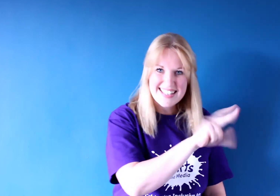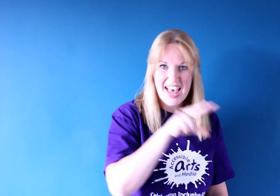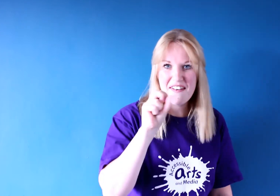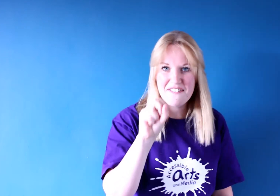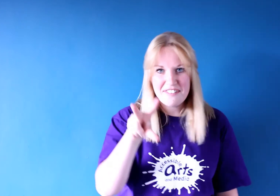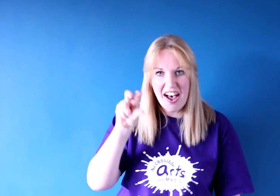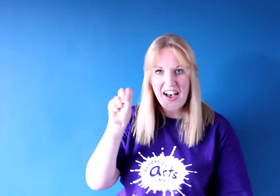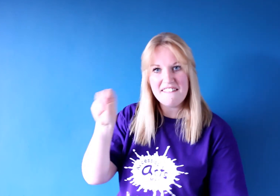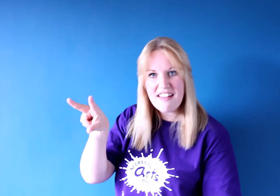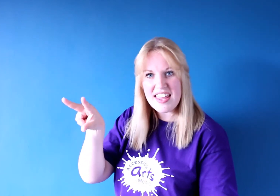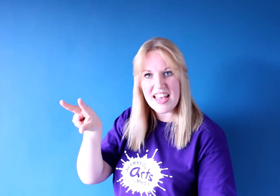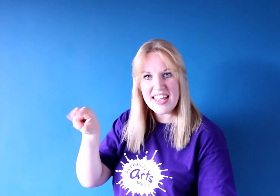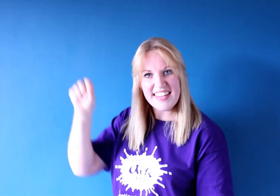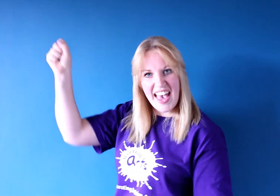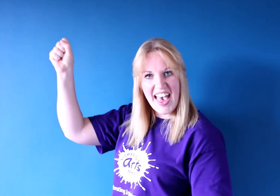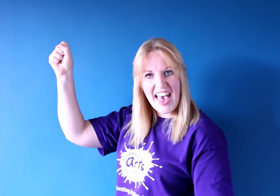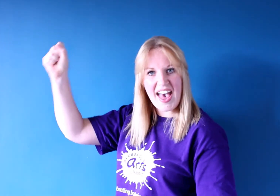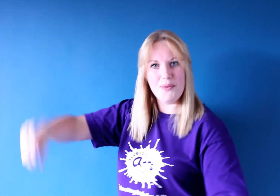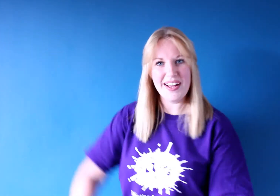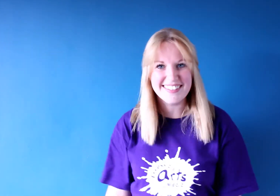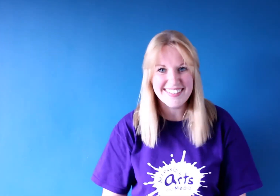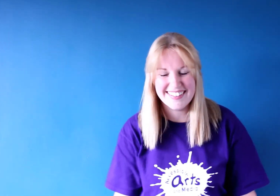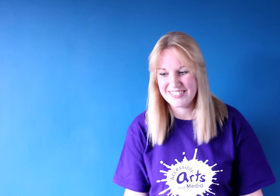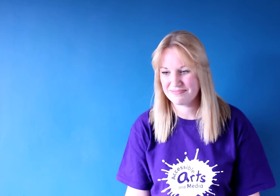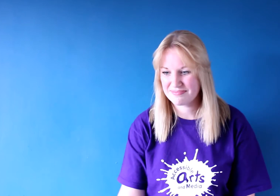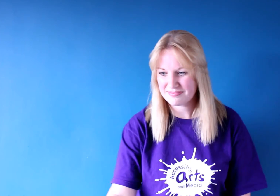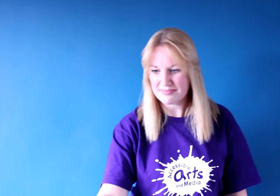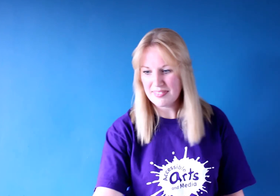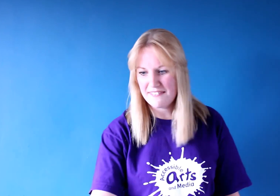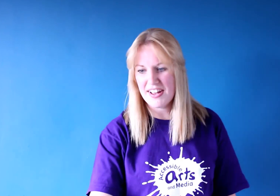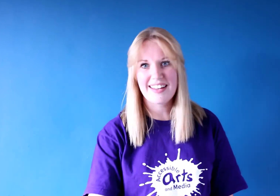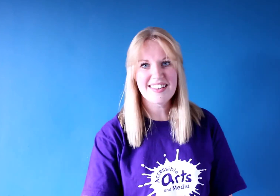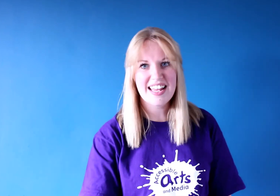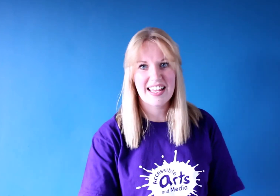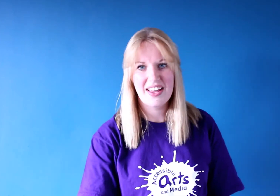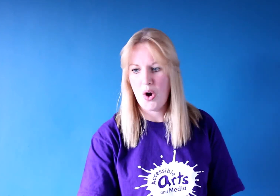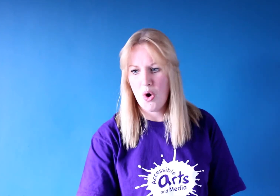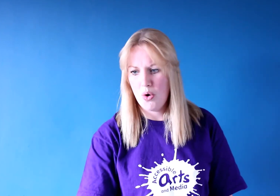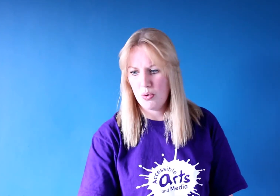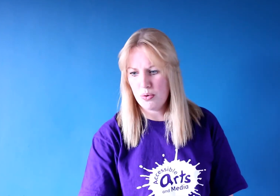safari. Yeah! Well done. Fantastic.